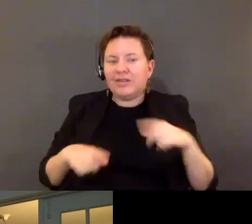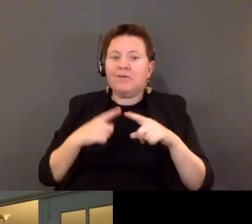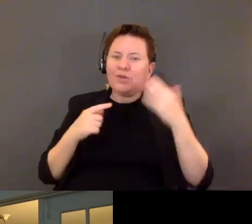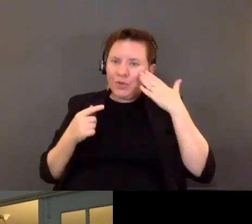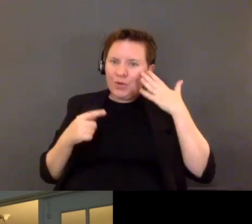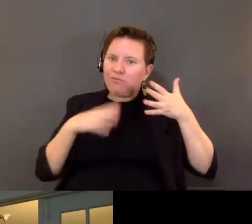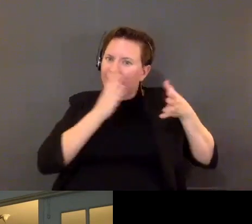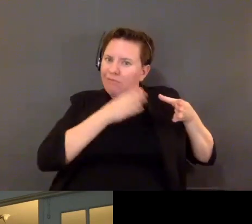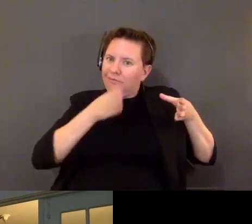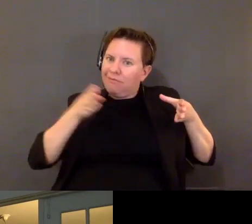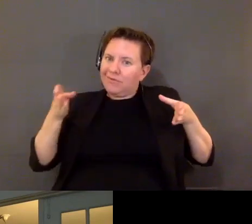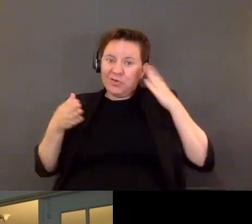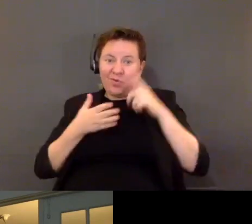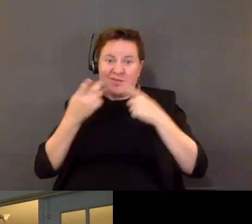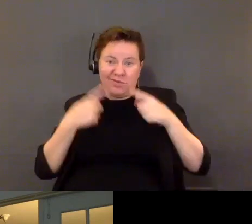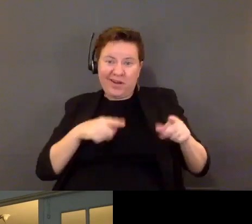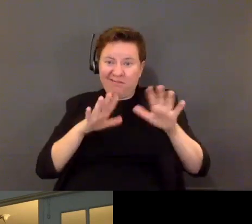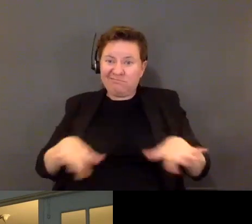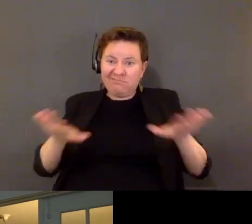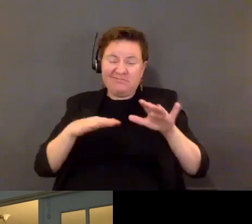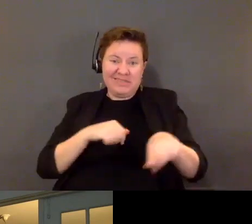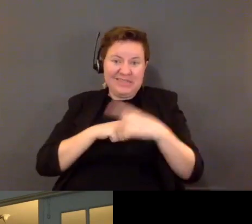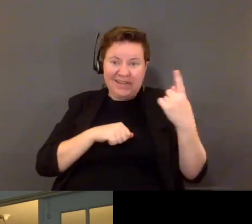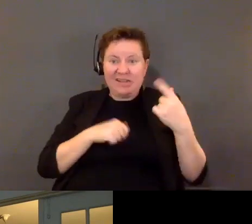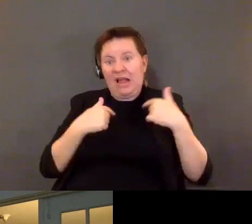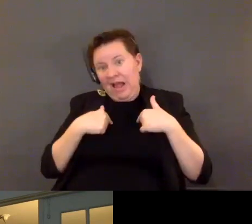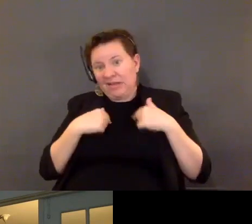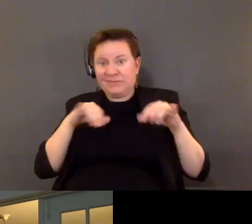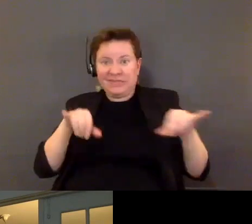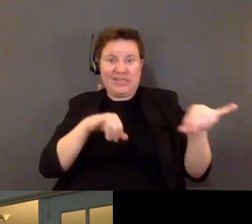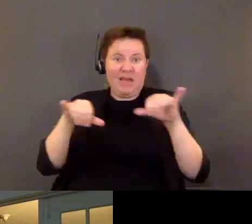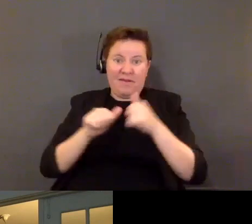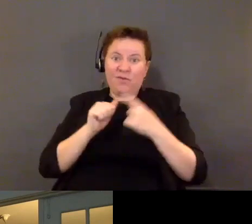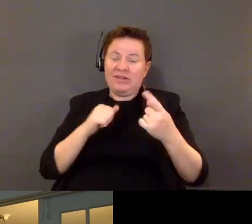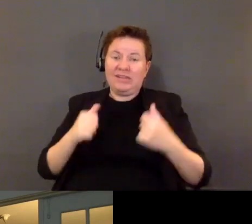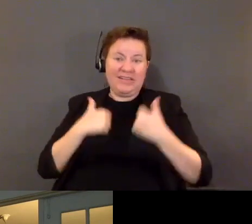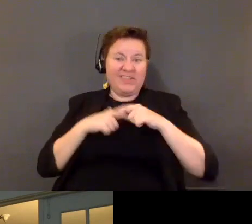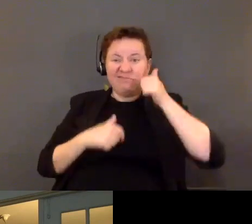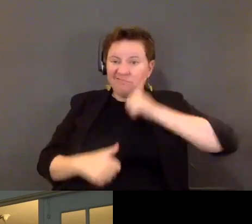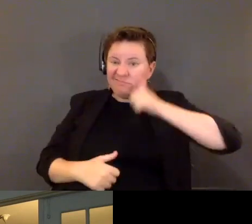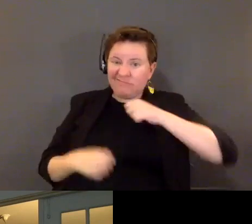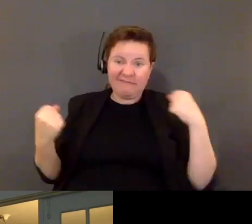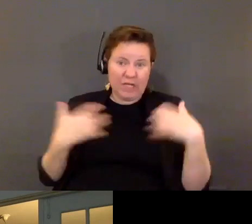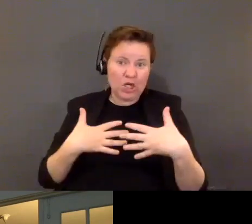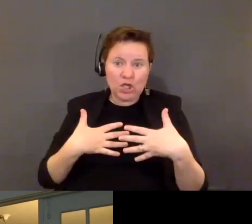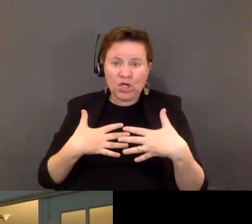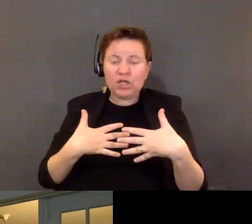on these days i and almost everybody out i know is living in daily fear and so you think a lot about